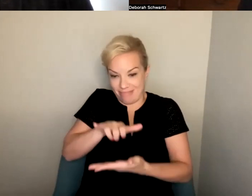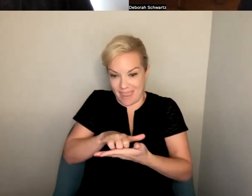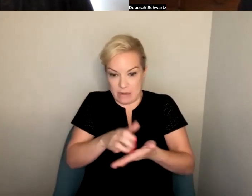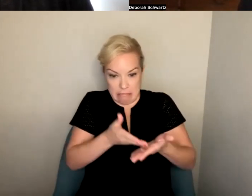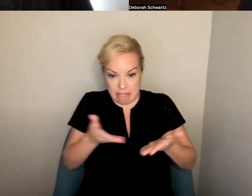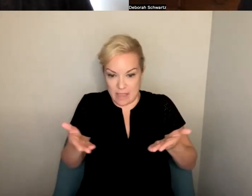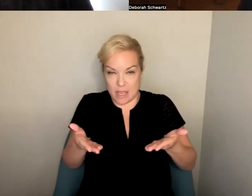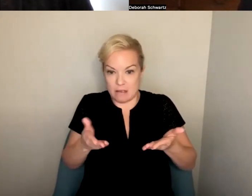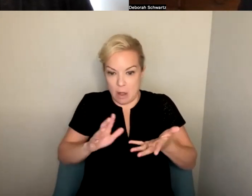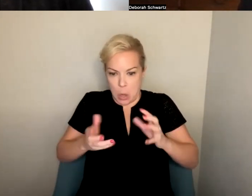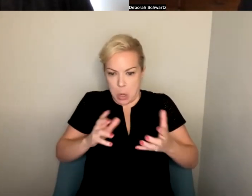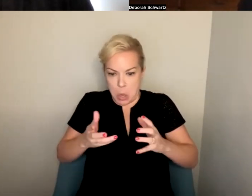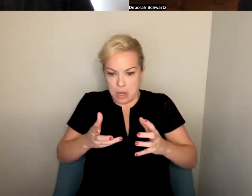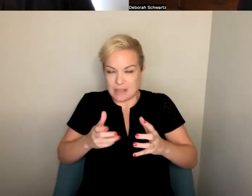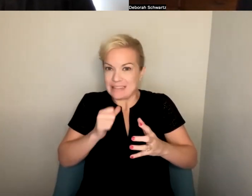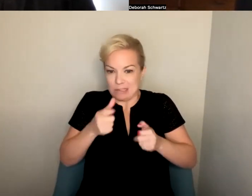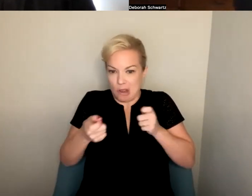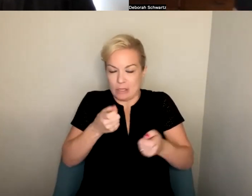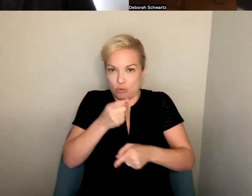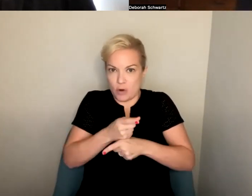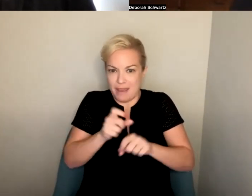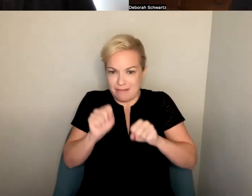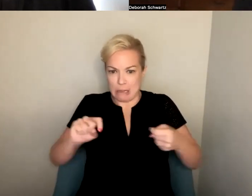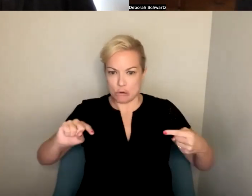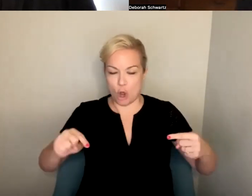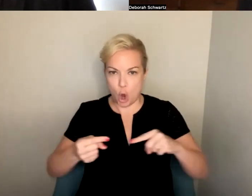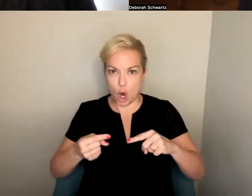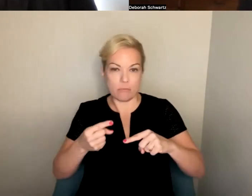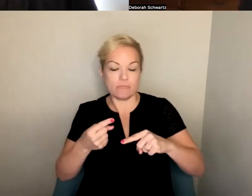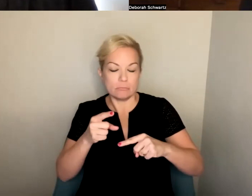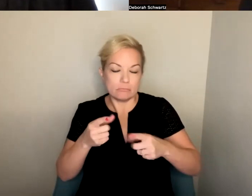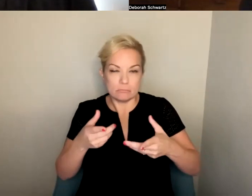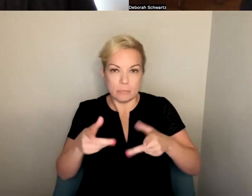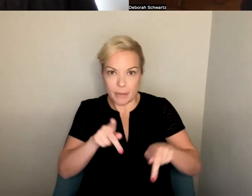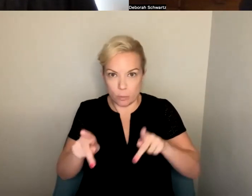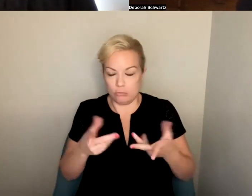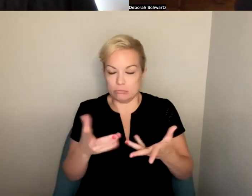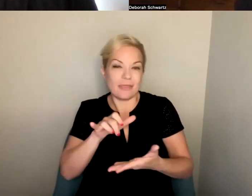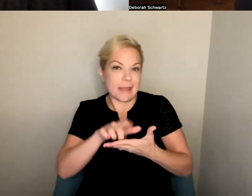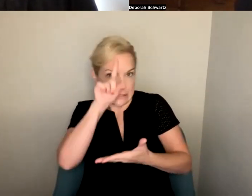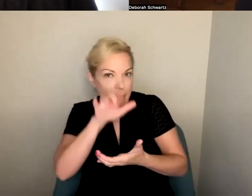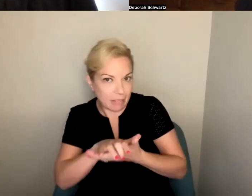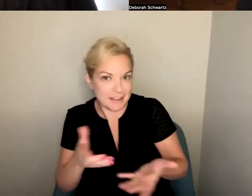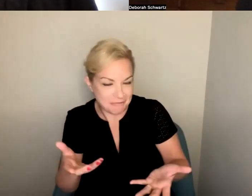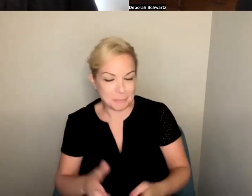malevolent against humans, and so that's, you know, it's a belief but you know it's a it's